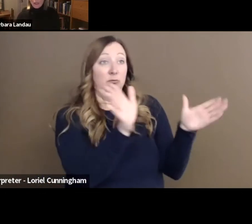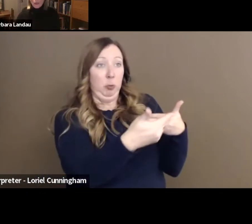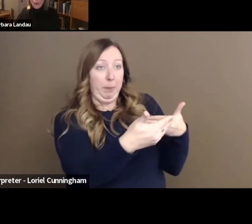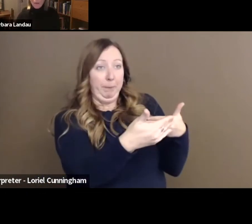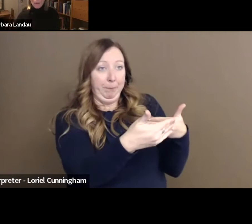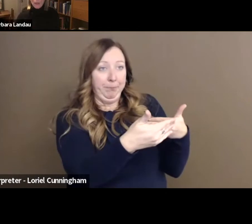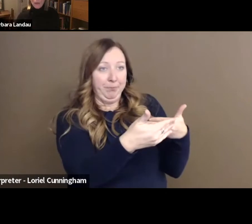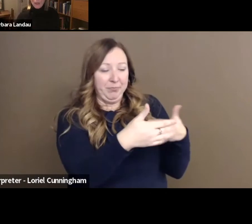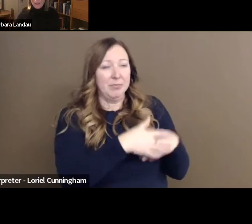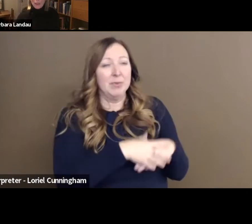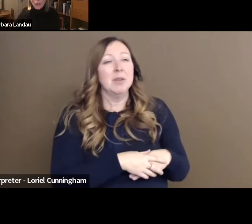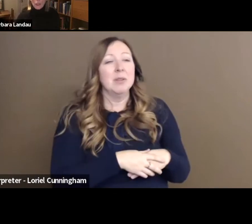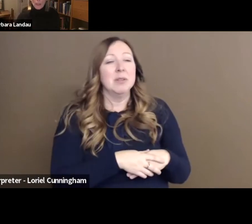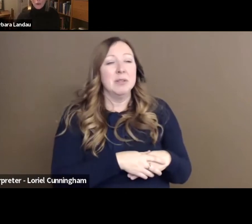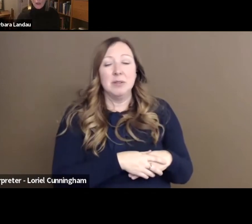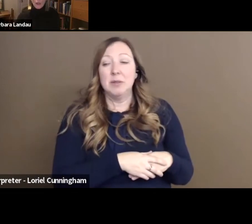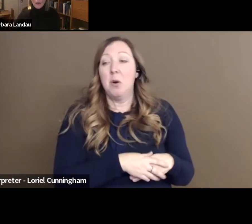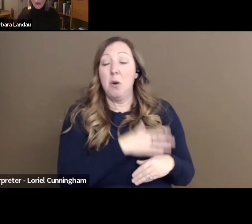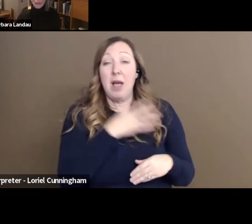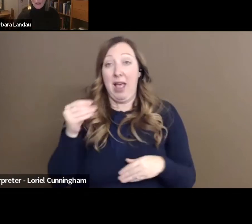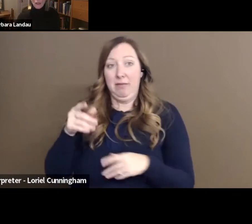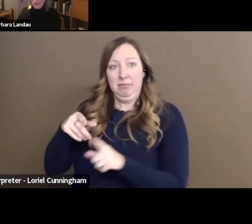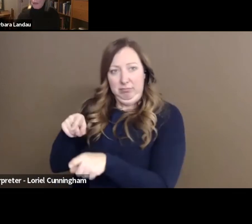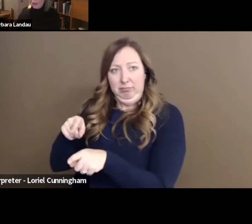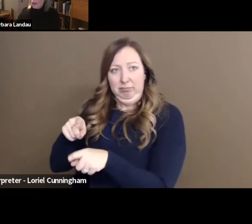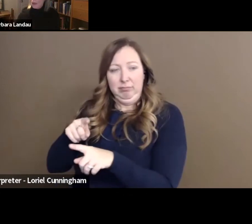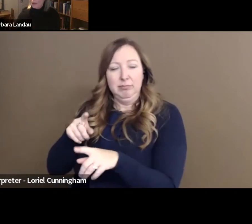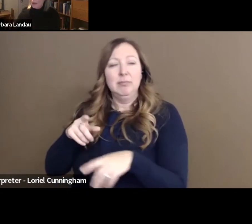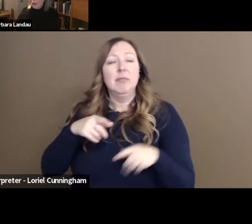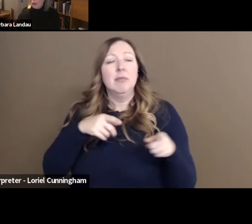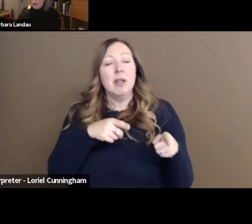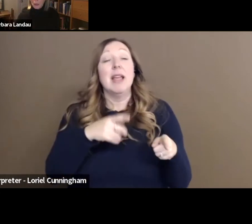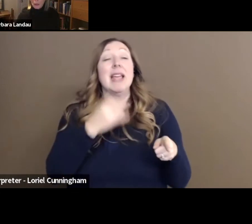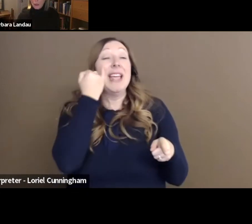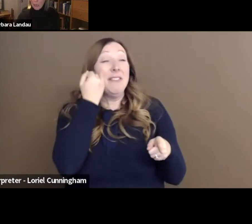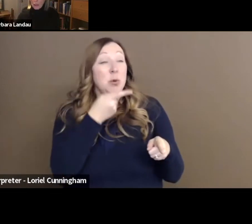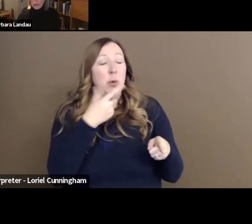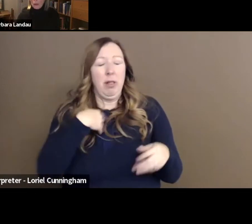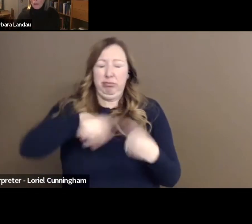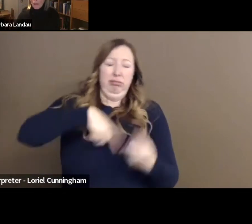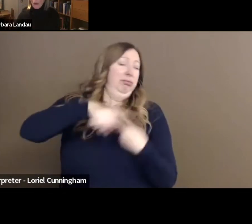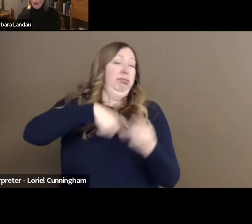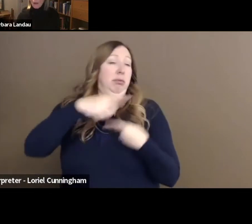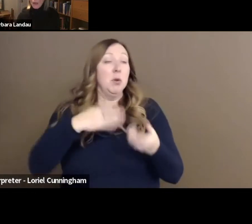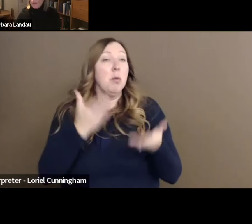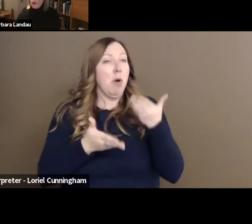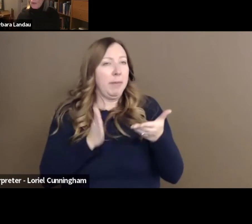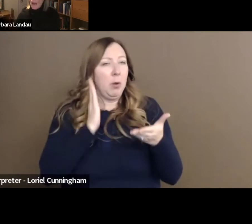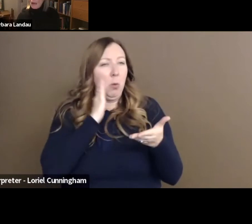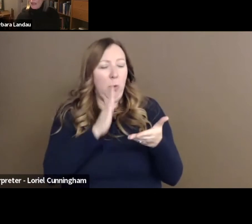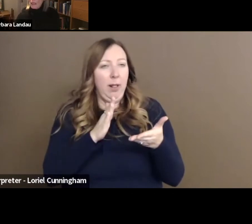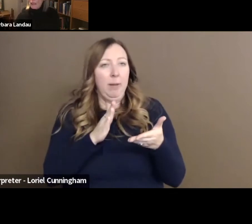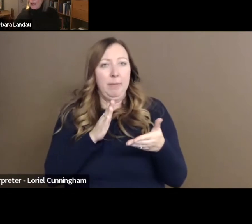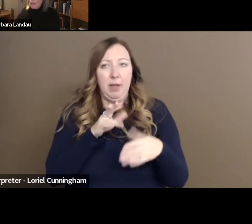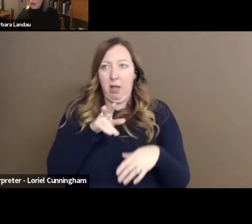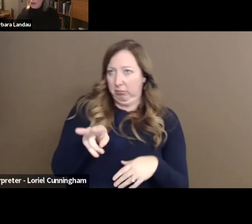you're probably going to be choosing between the correct and the geometric uh location